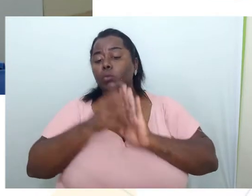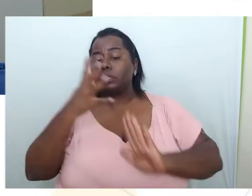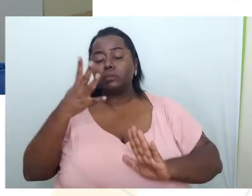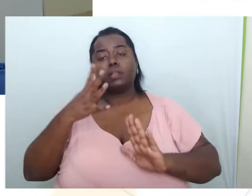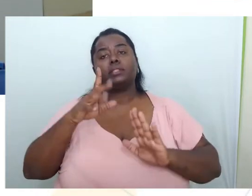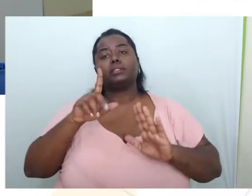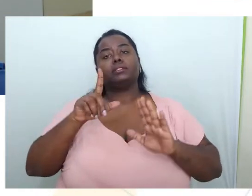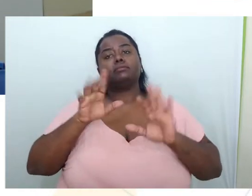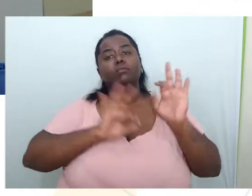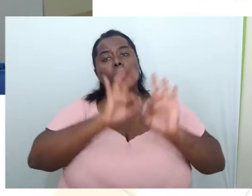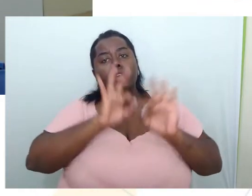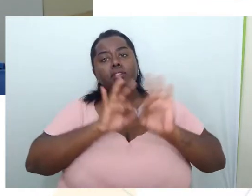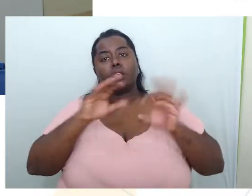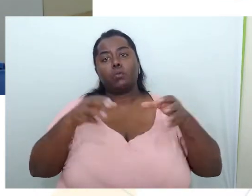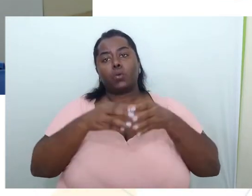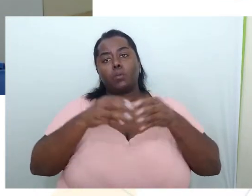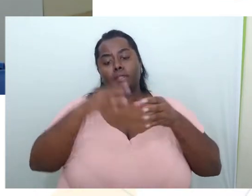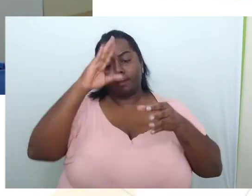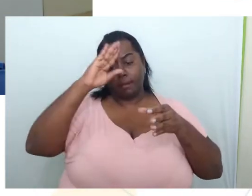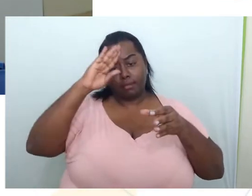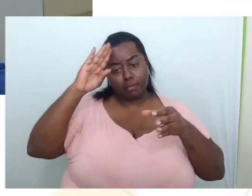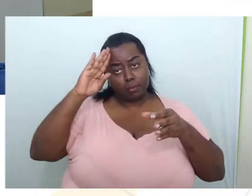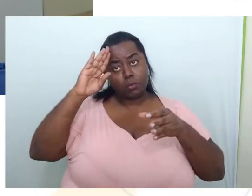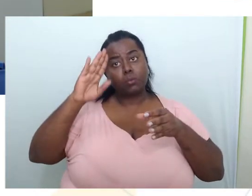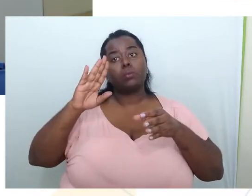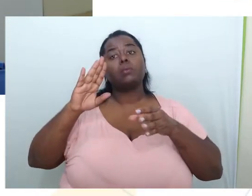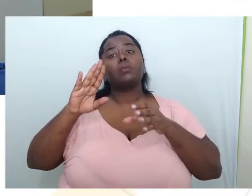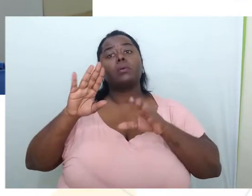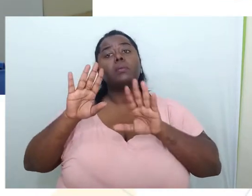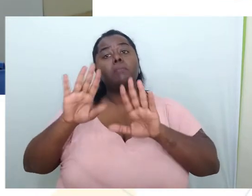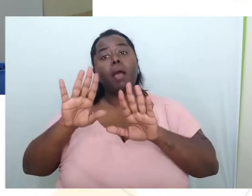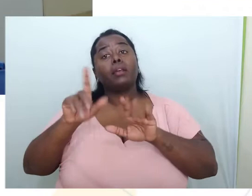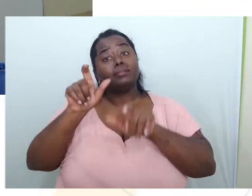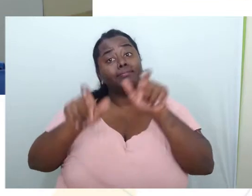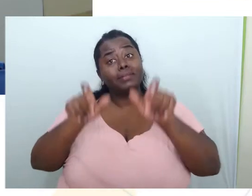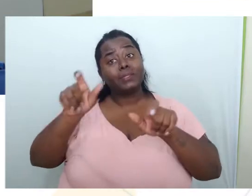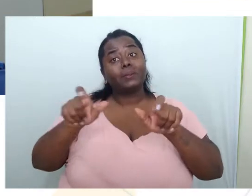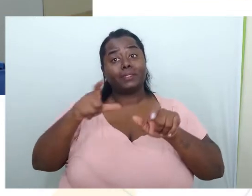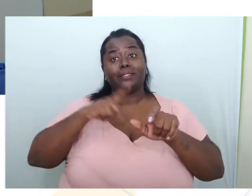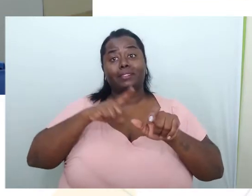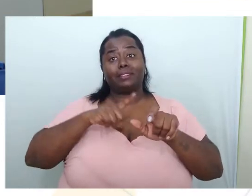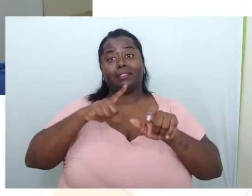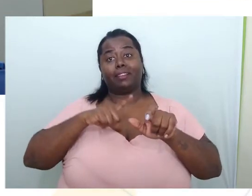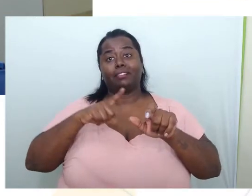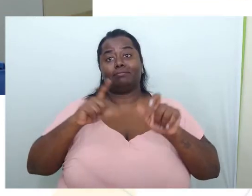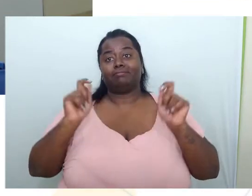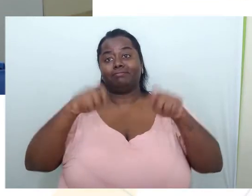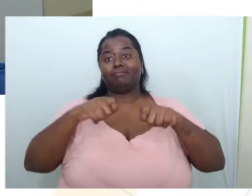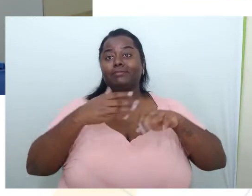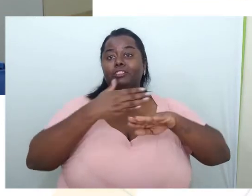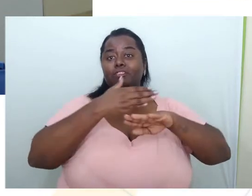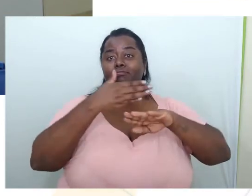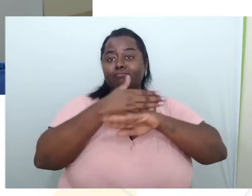but still determined by a few people how would you determine who is who is